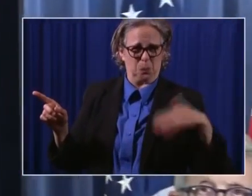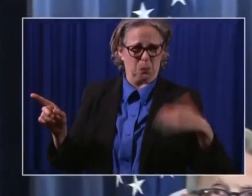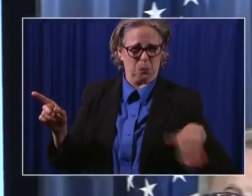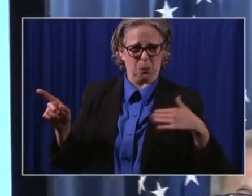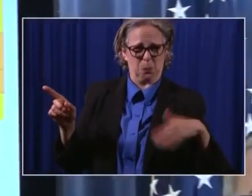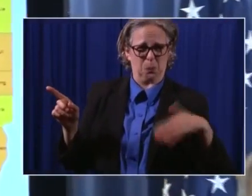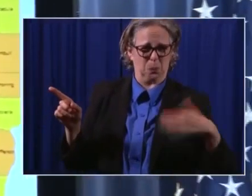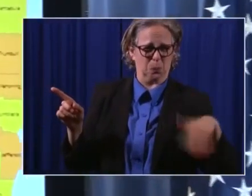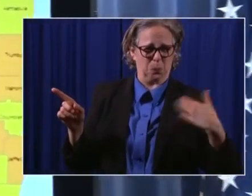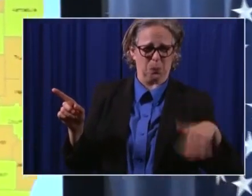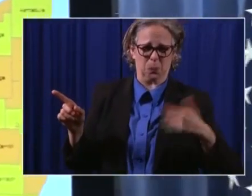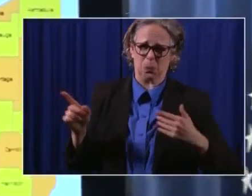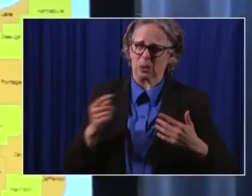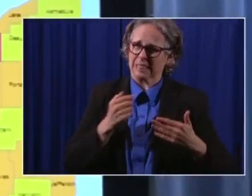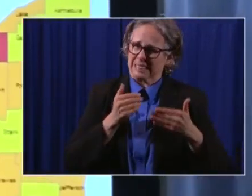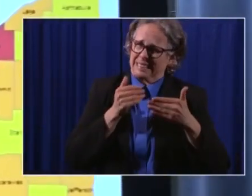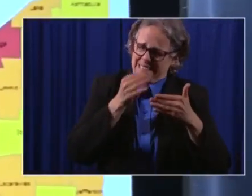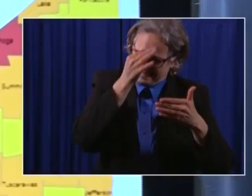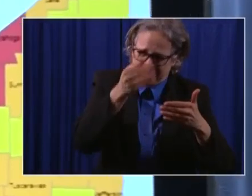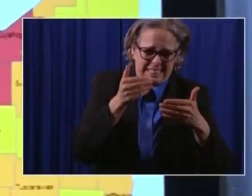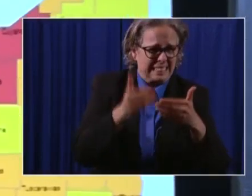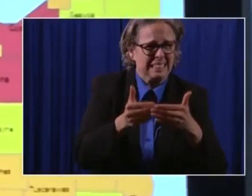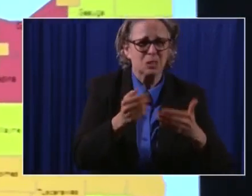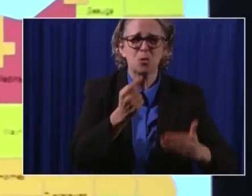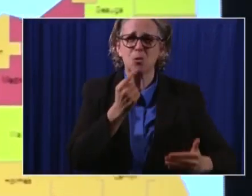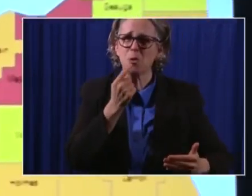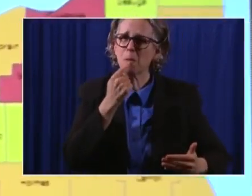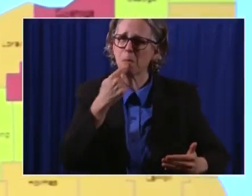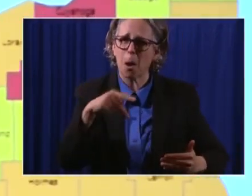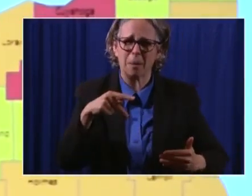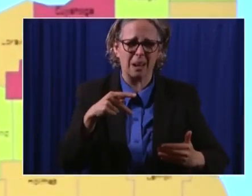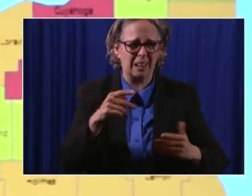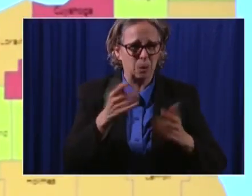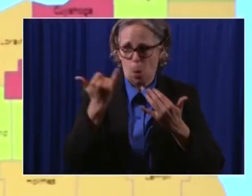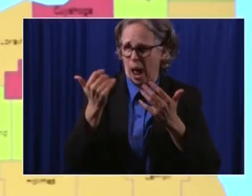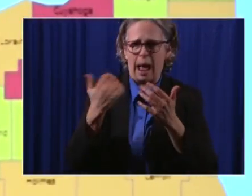NORTHWESTERN PART OF THE STATE.